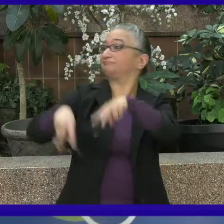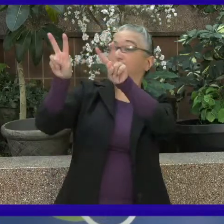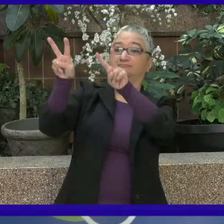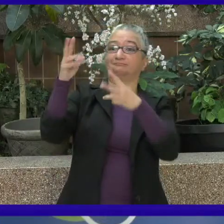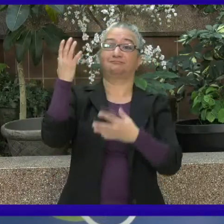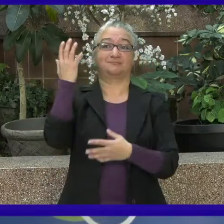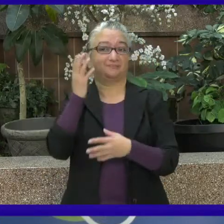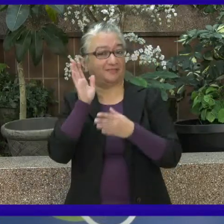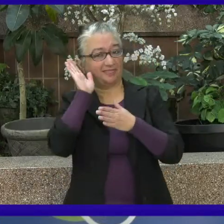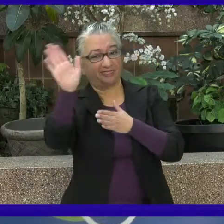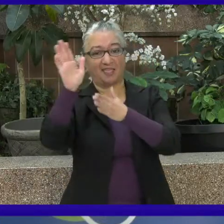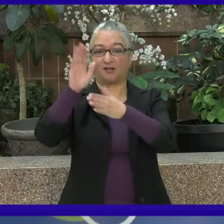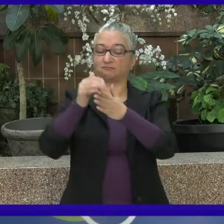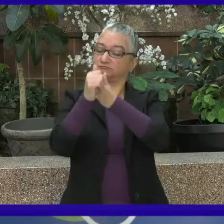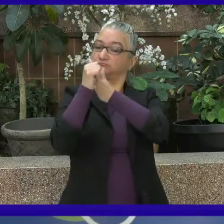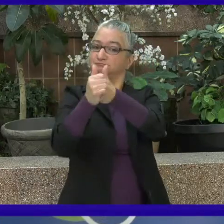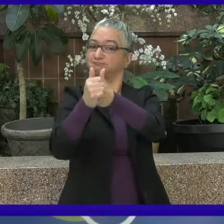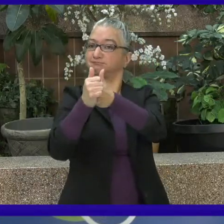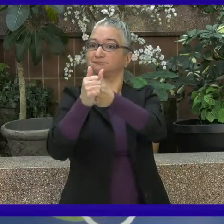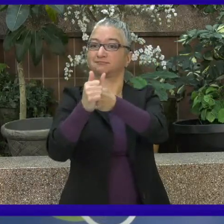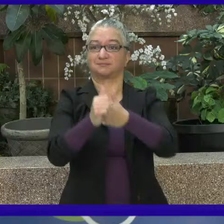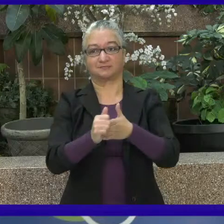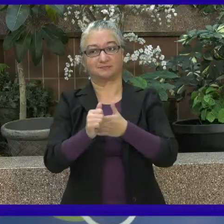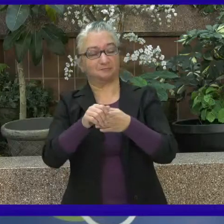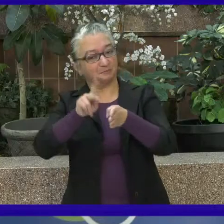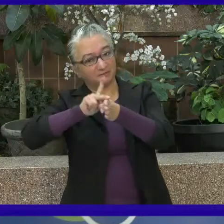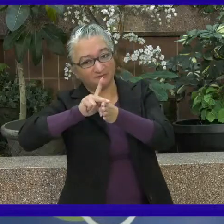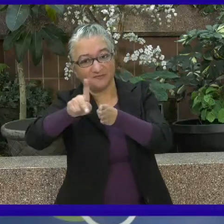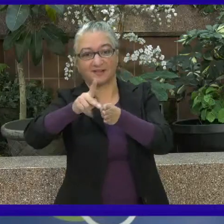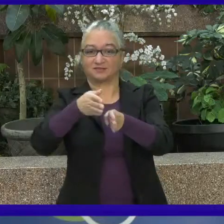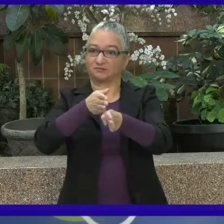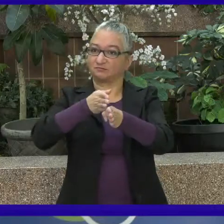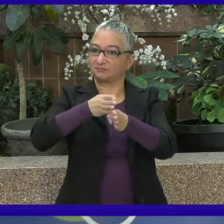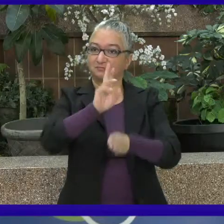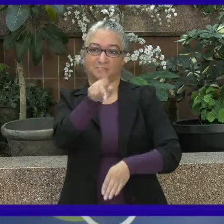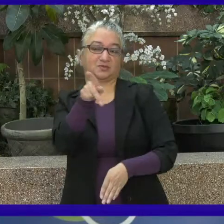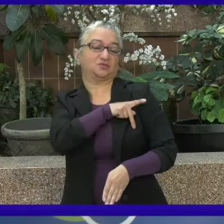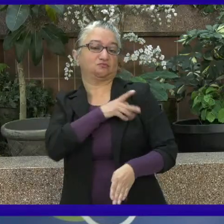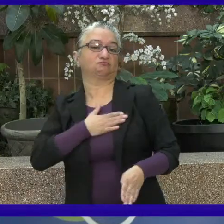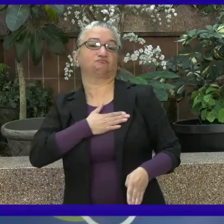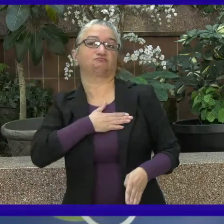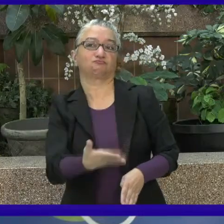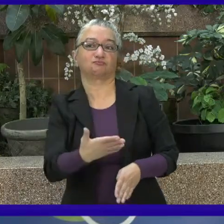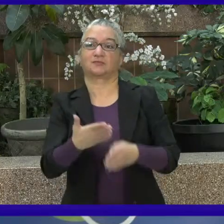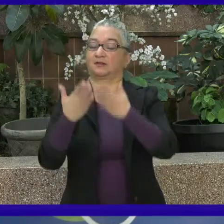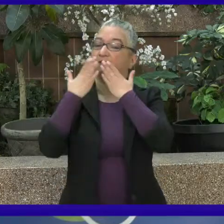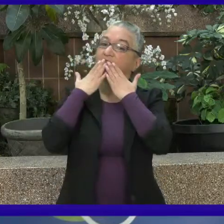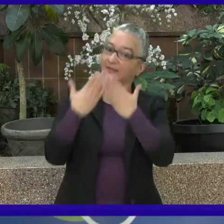i thank you for it and i'm sure that your families do too as well as all of those that you work with